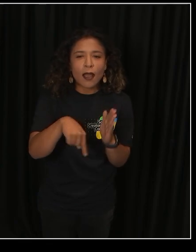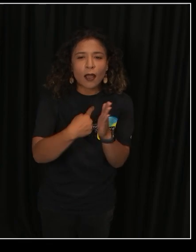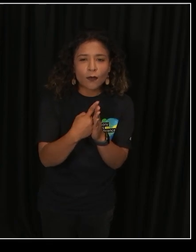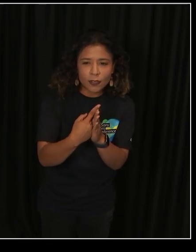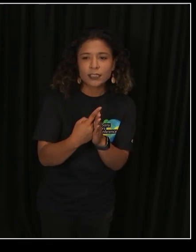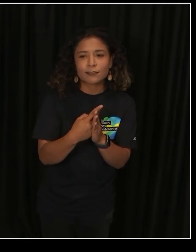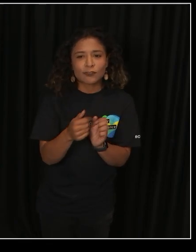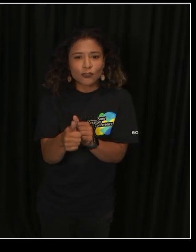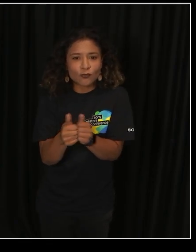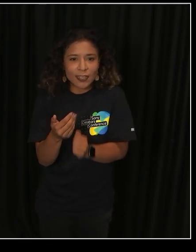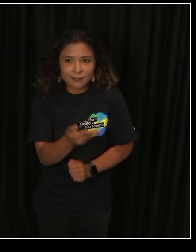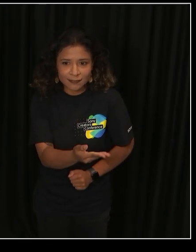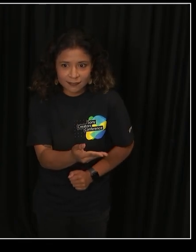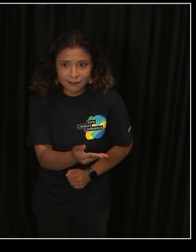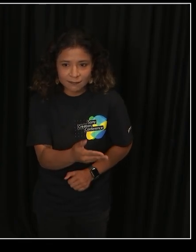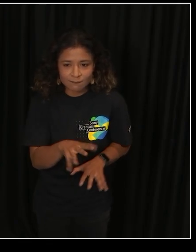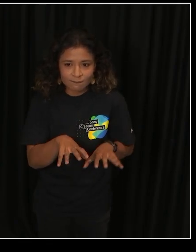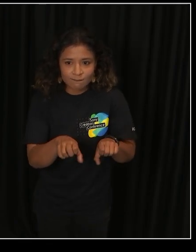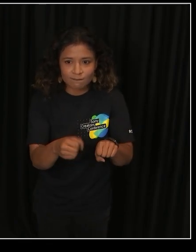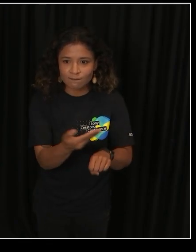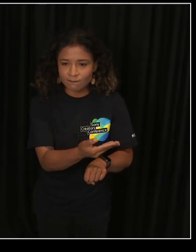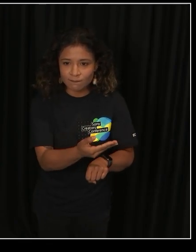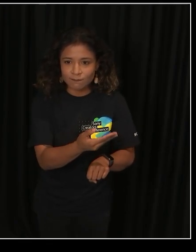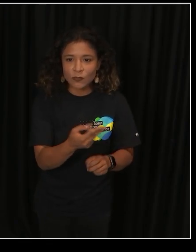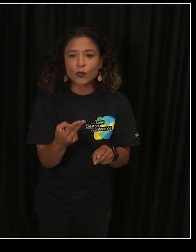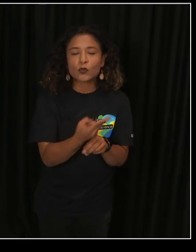and using the Red Bull 2019 competition car.